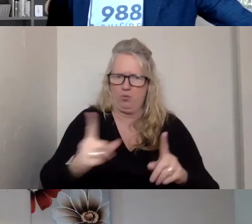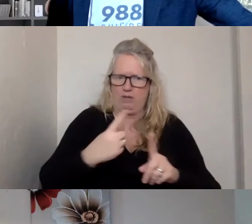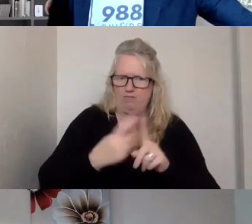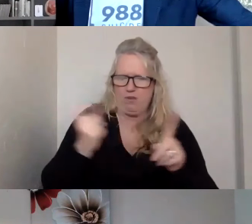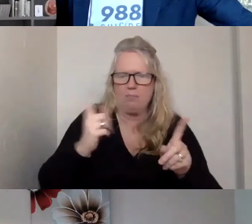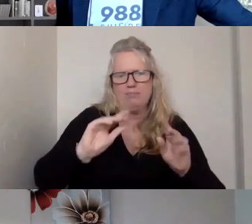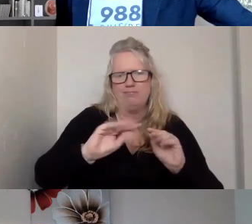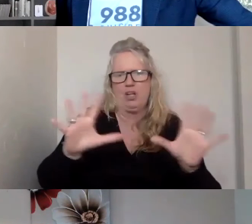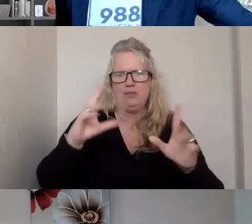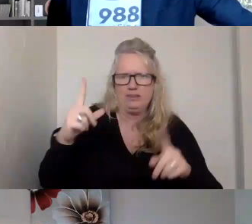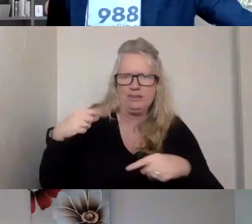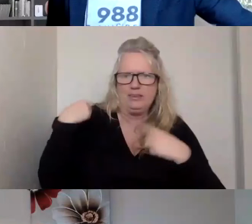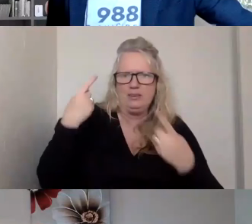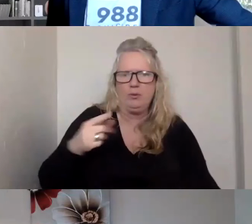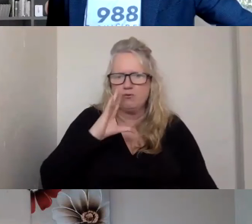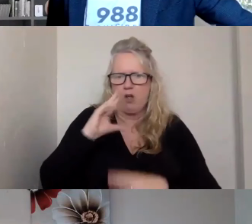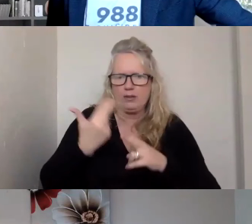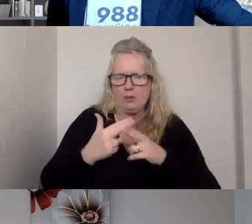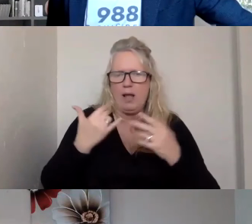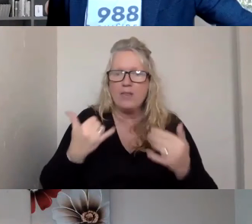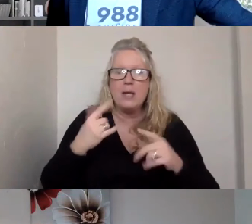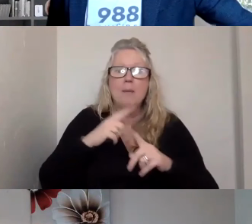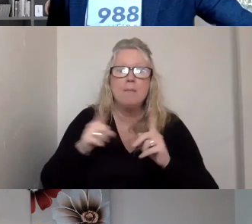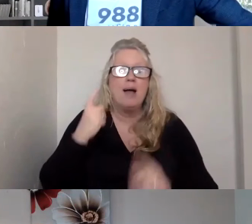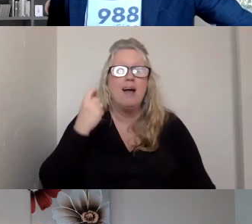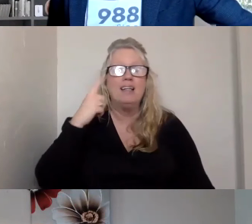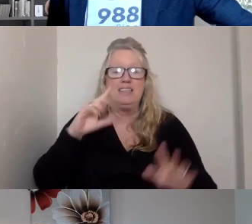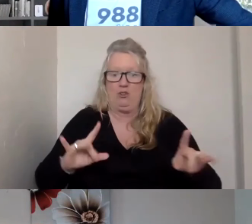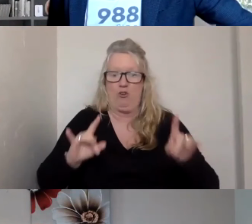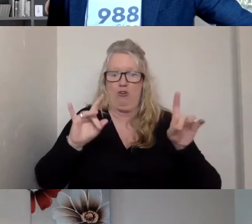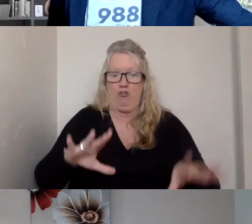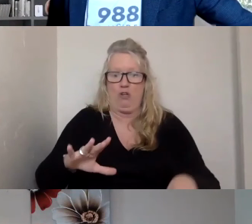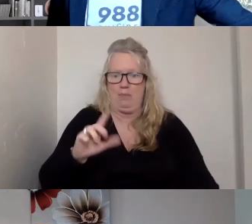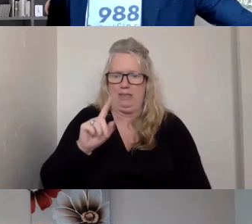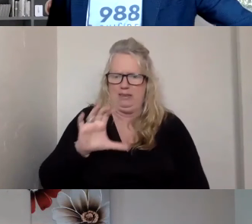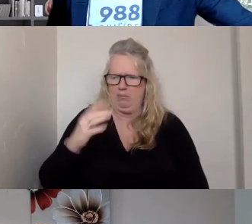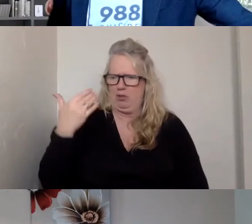HAVE TALKED ABOUT, BUT IN AUSTRALIA-- SOUTHERN,